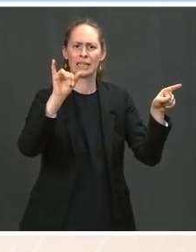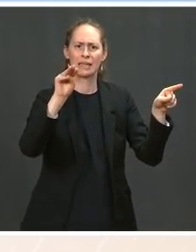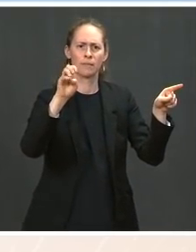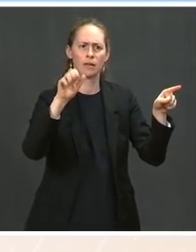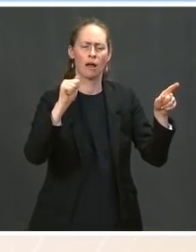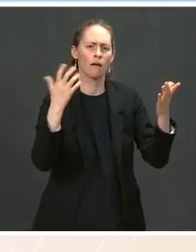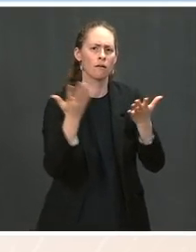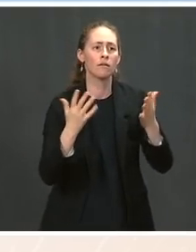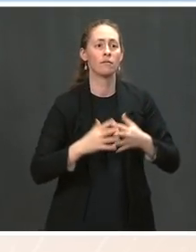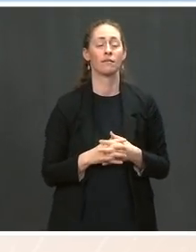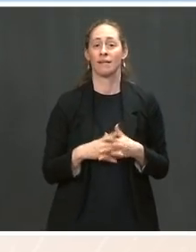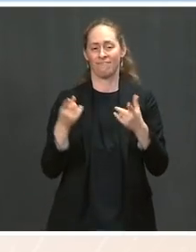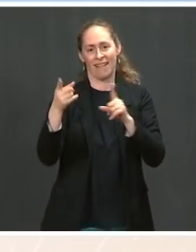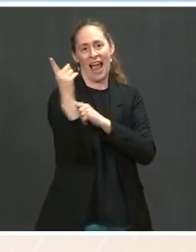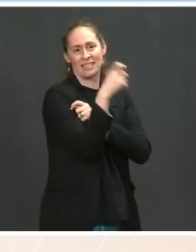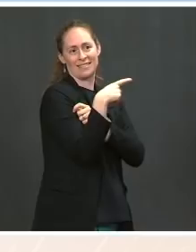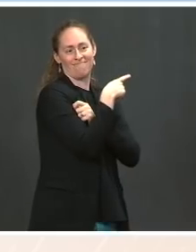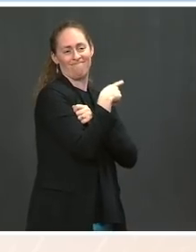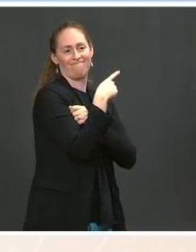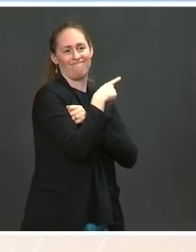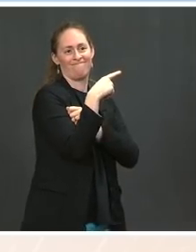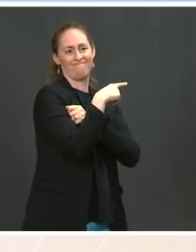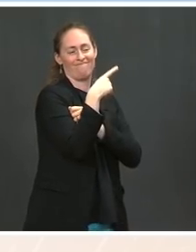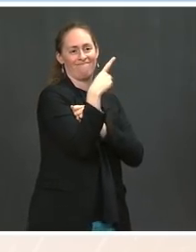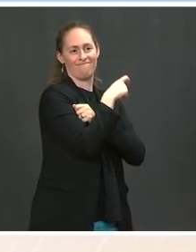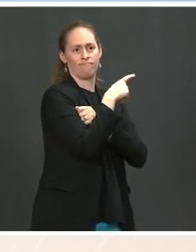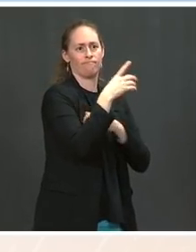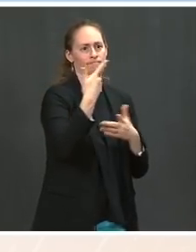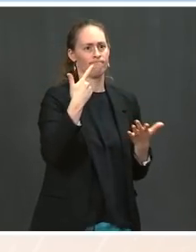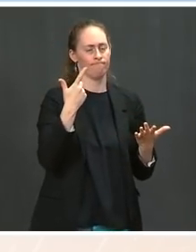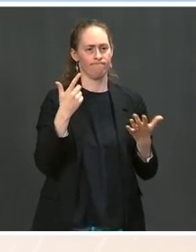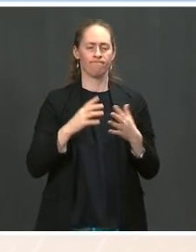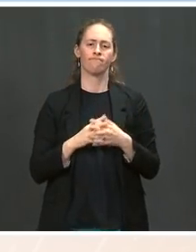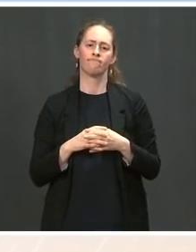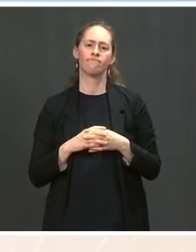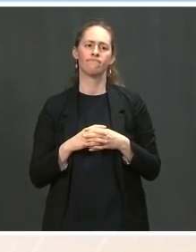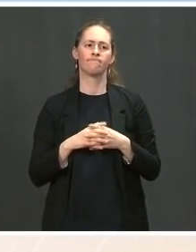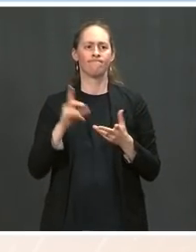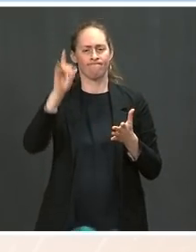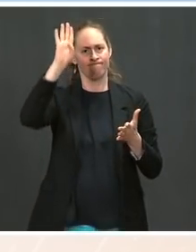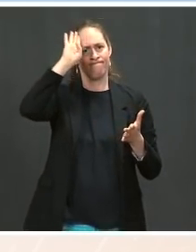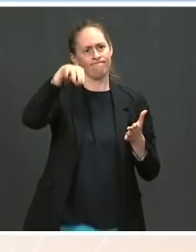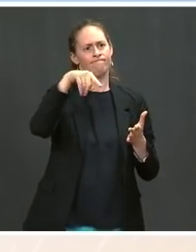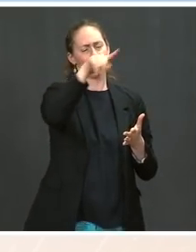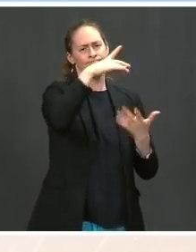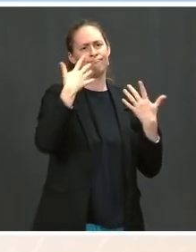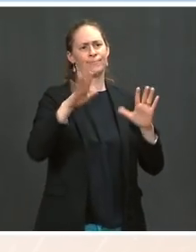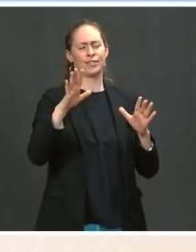I know they are verbose in their thoughts on the United States. So they may have an answer to your question.